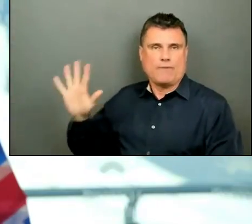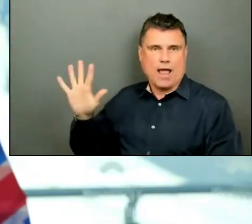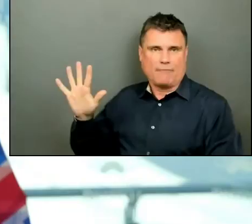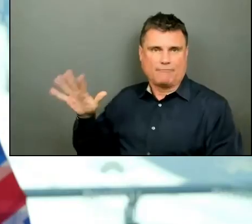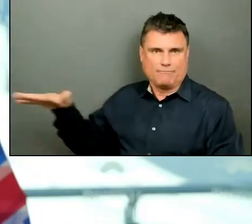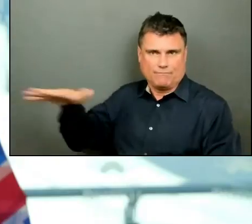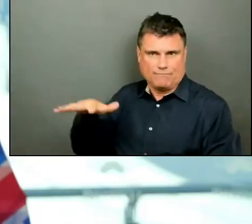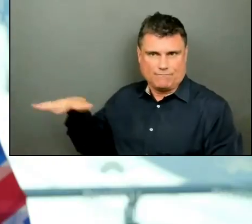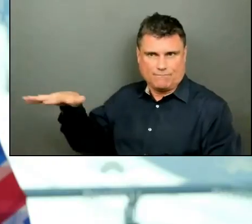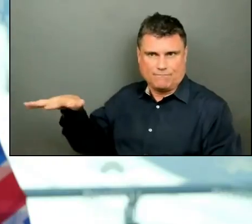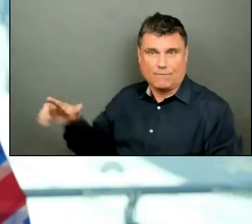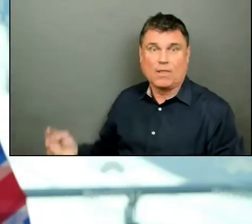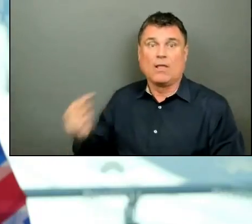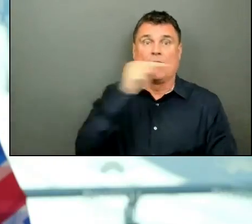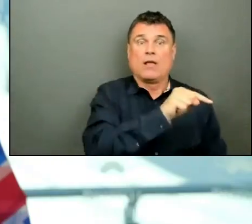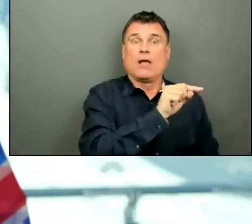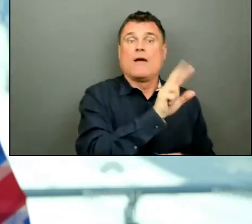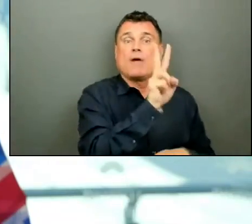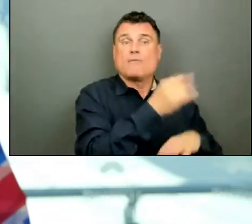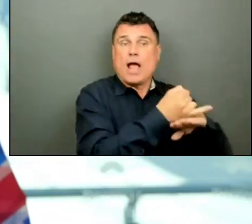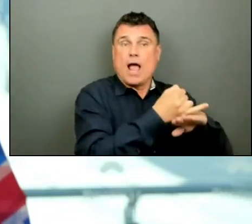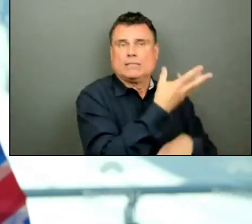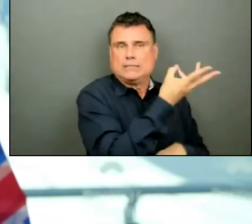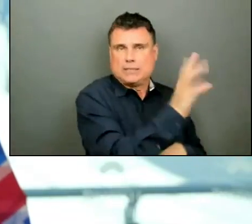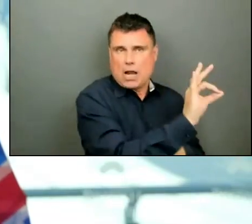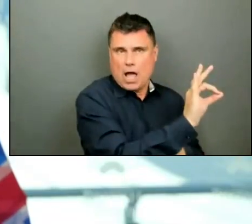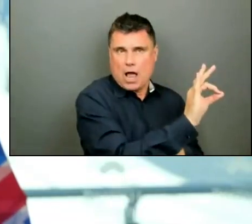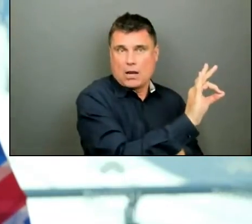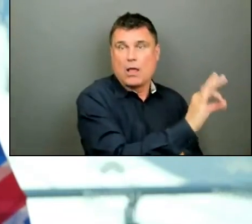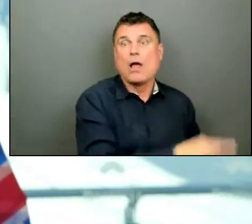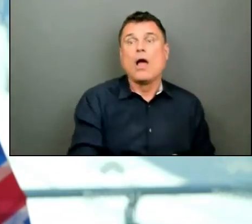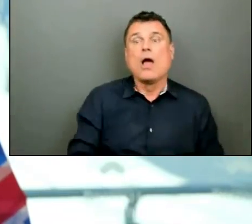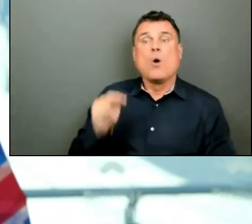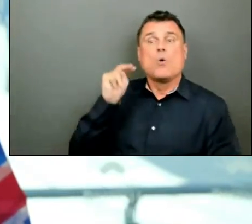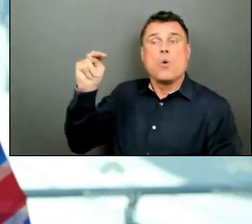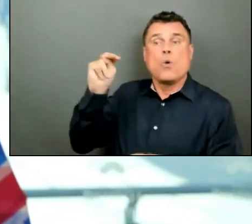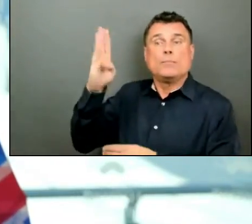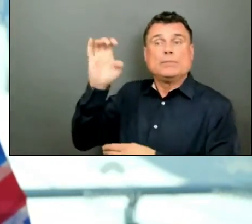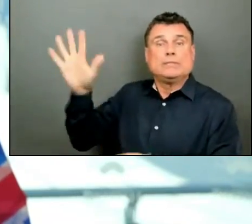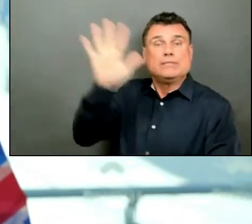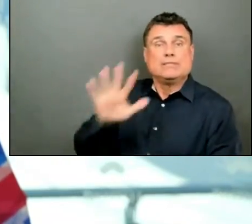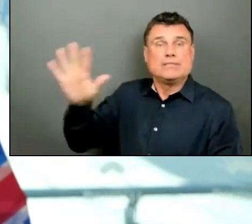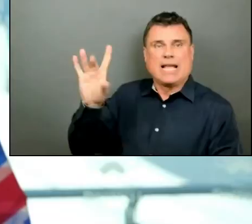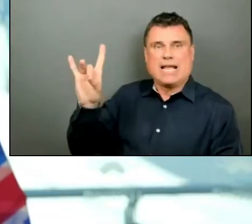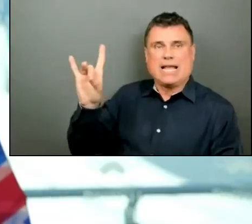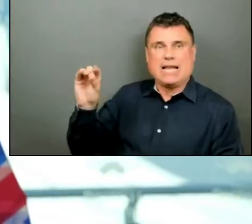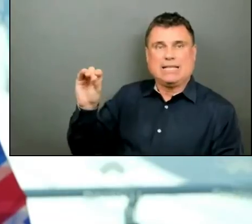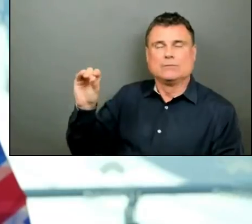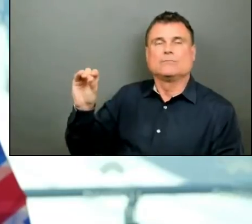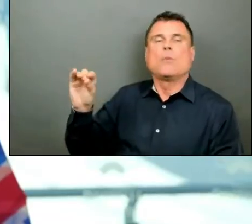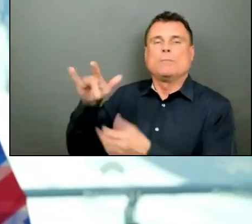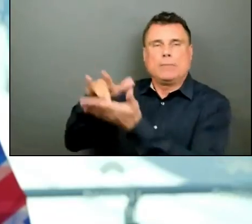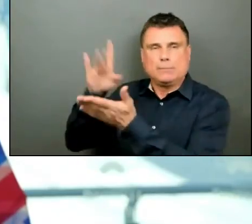Vancouver island, 80 in the interior health region and 51 in the northern health region.